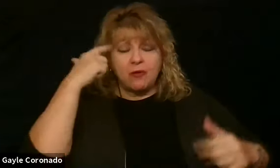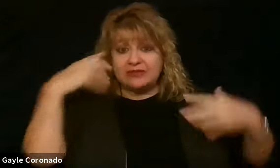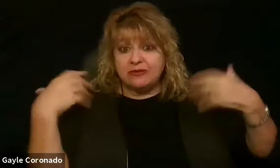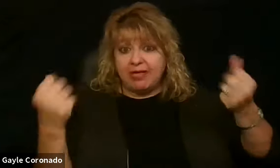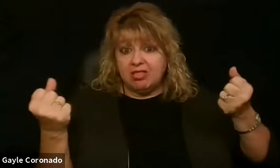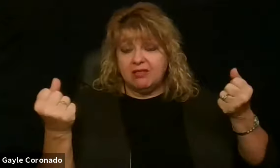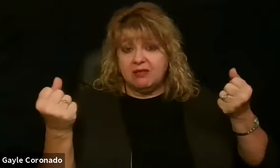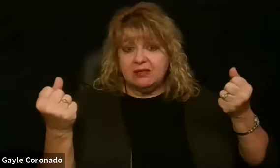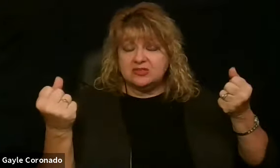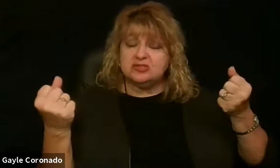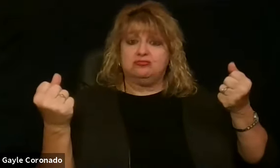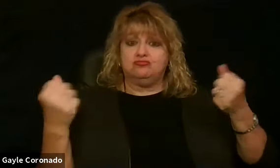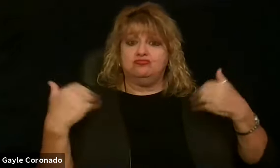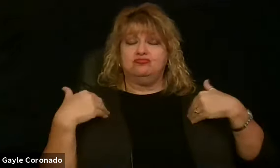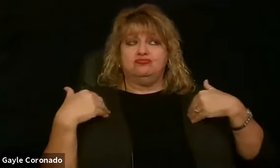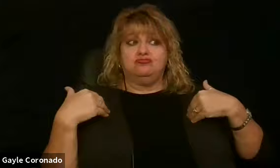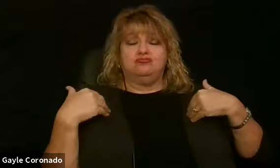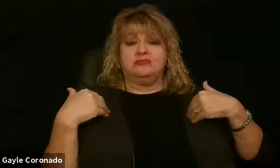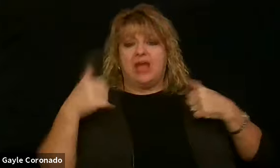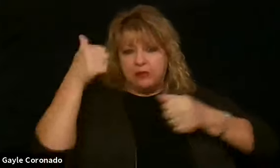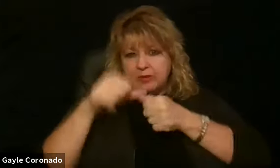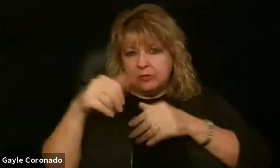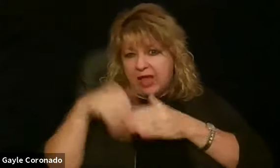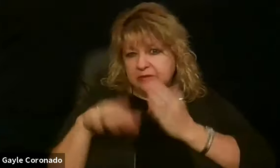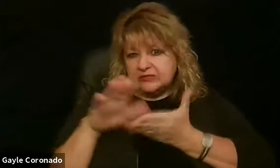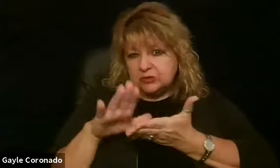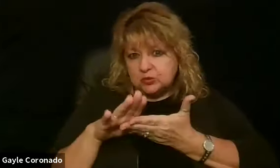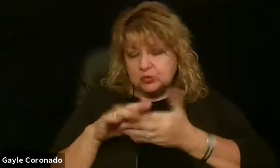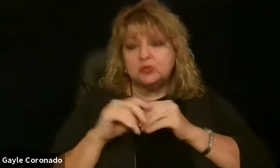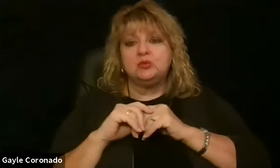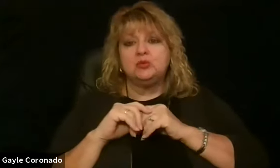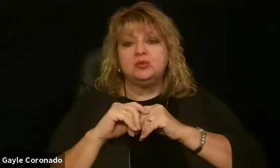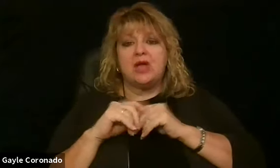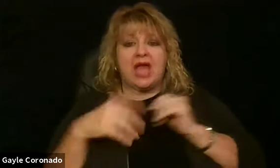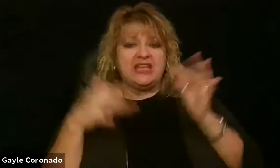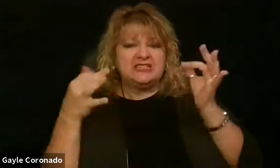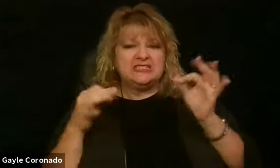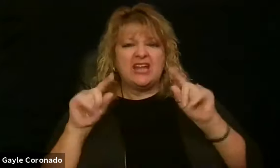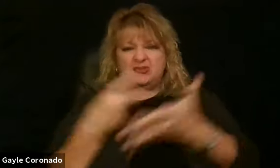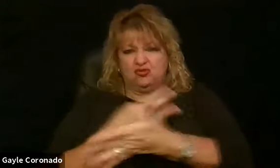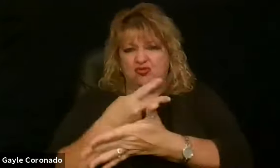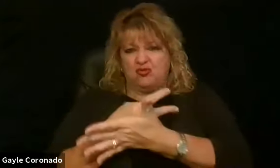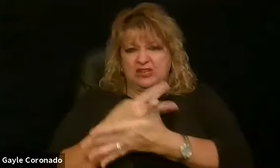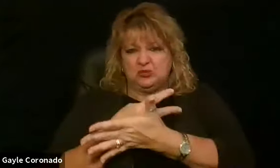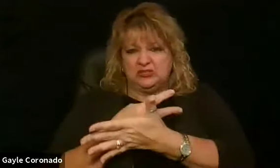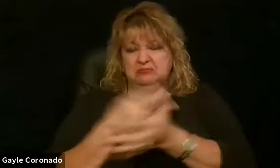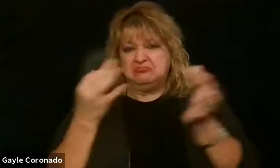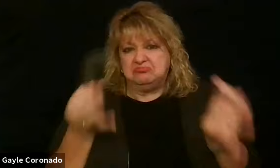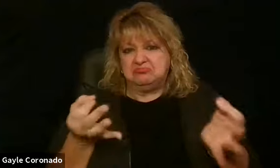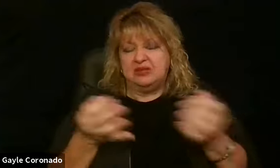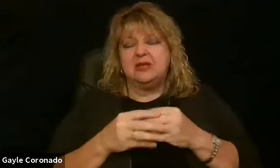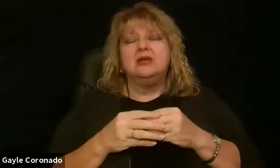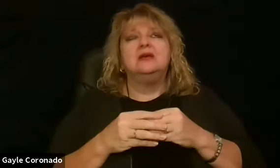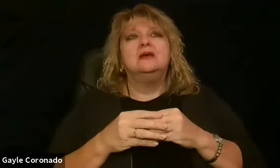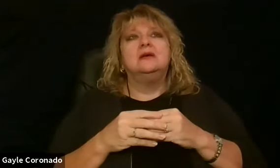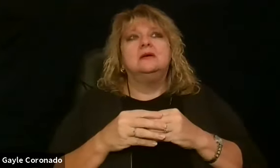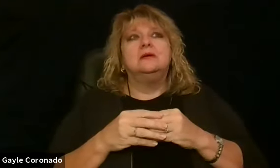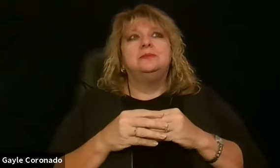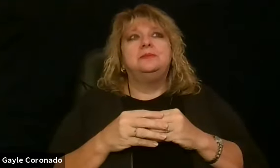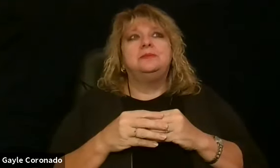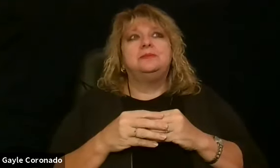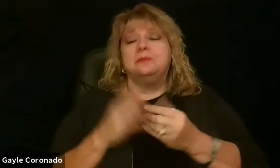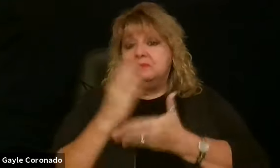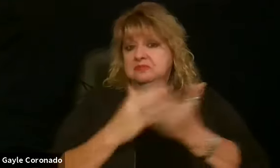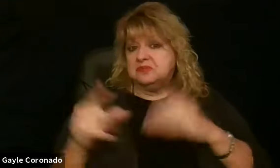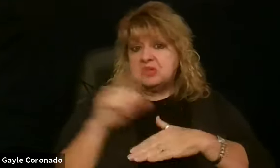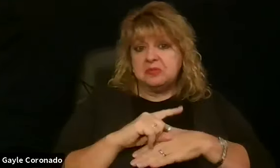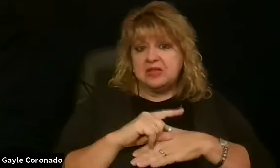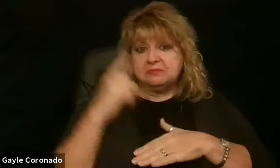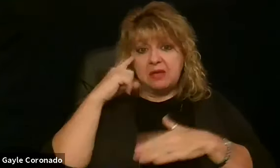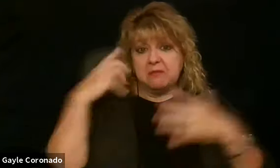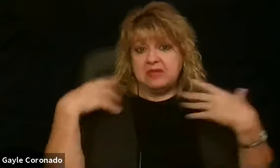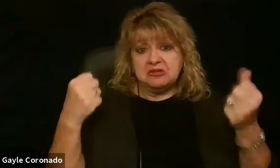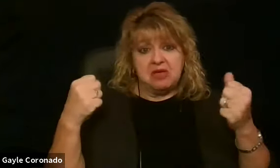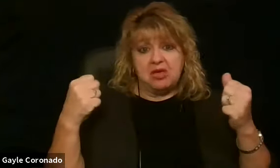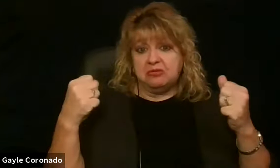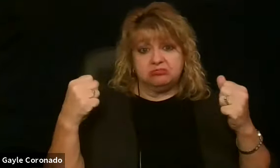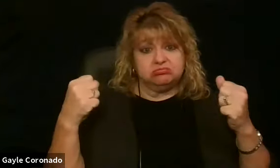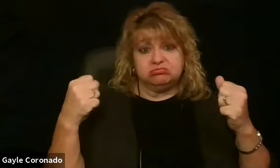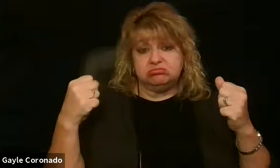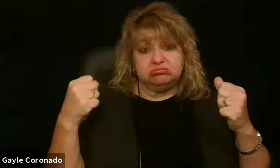So like because I can remember when I was in school, and I must, and then I had decided to go to graduate schools are mainly in, there was some days that my mental health wasn't up to par where I couldn't walk campus.